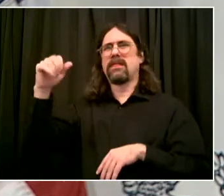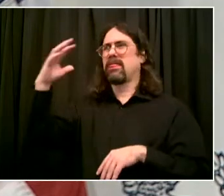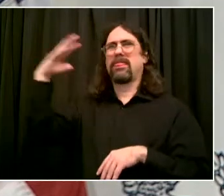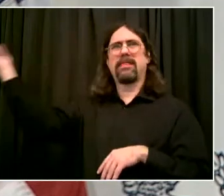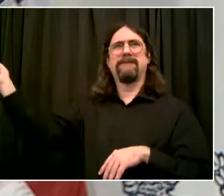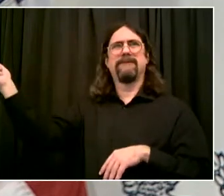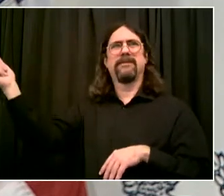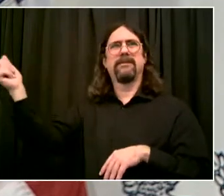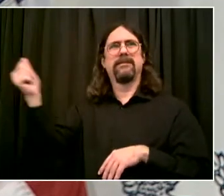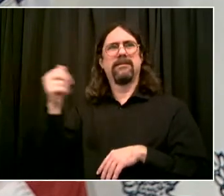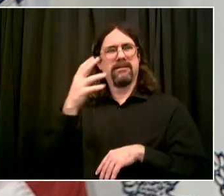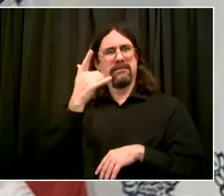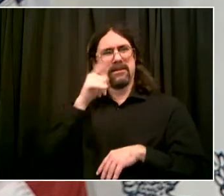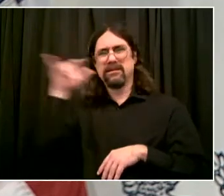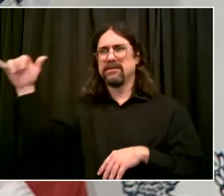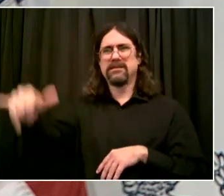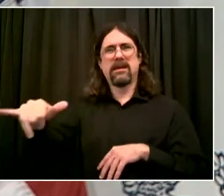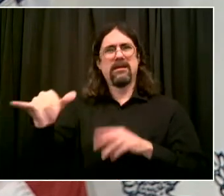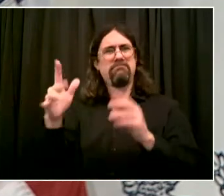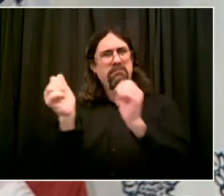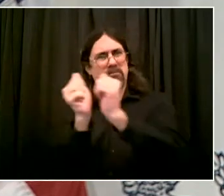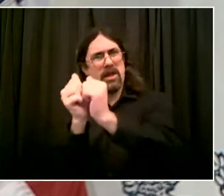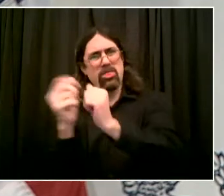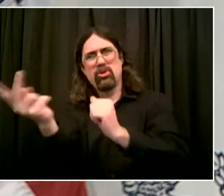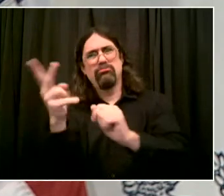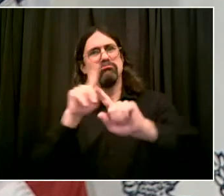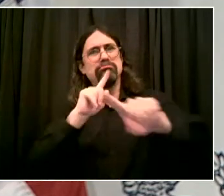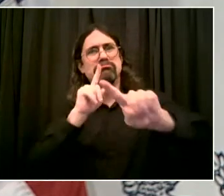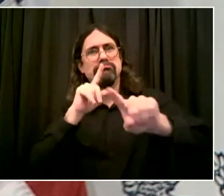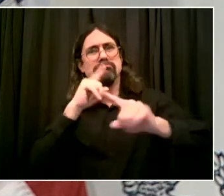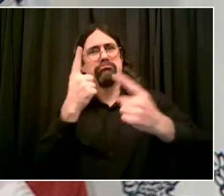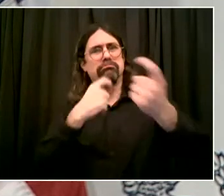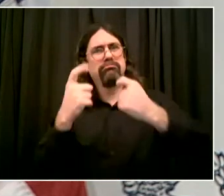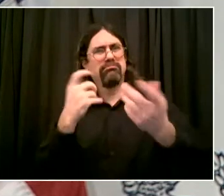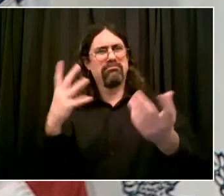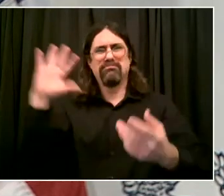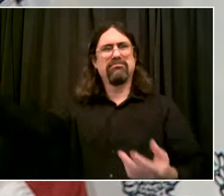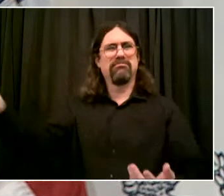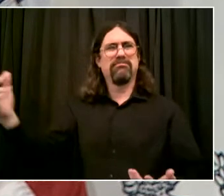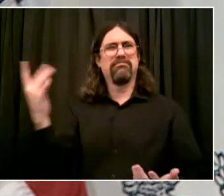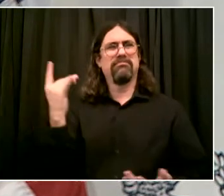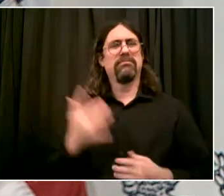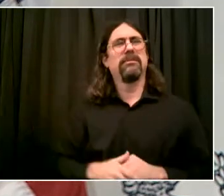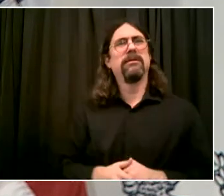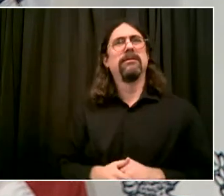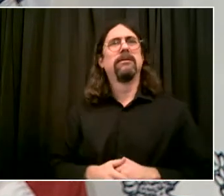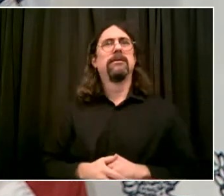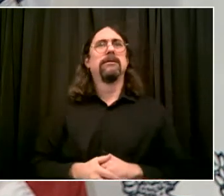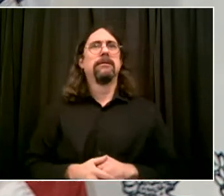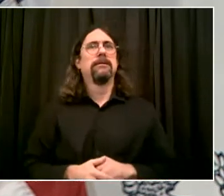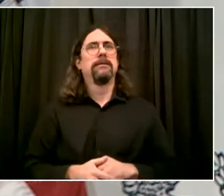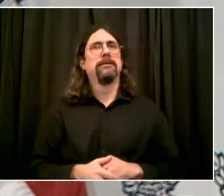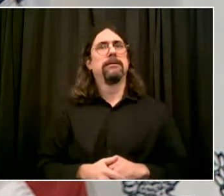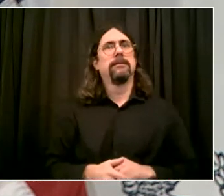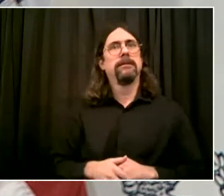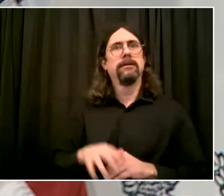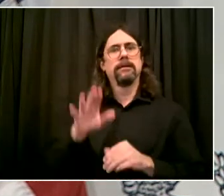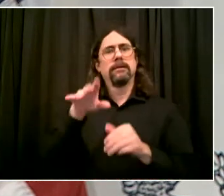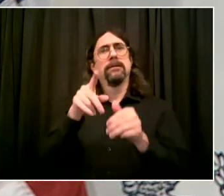ANOTHER ENGAGEMENT I REALLY WANT HIM TO BE E ARPT OF EXPRESSING HIS VIEWS ON THIS ANNOUNCEMENT WE